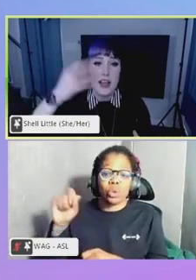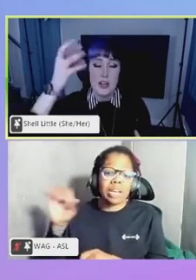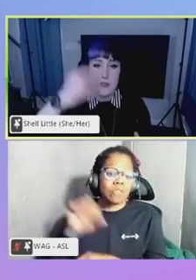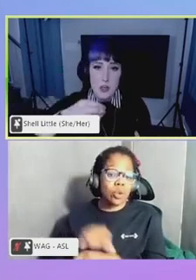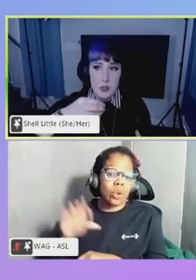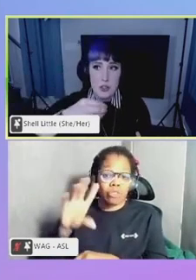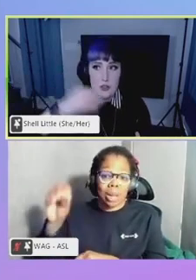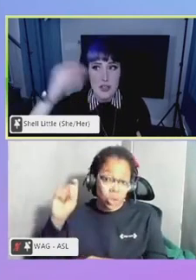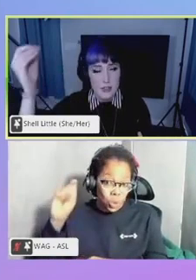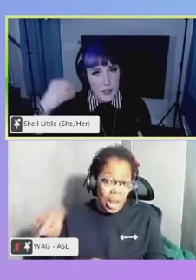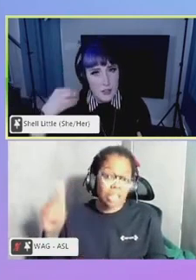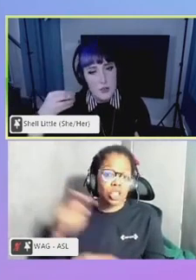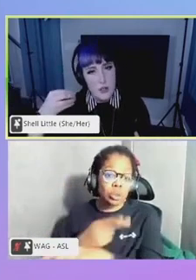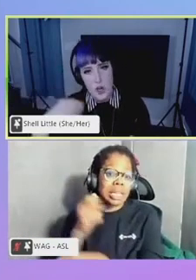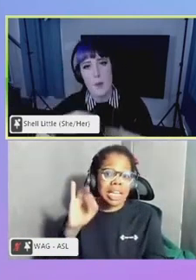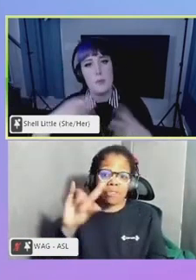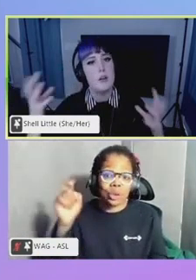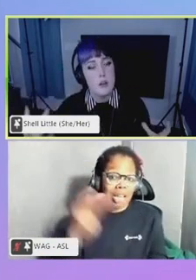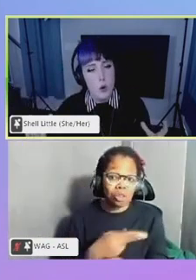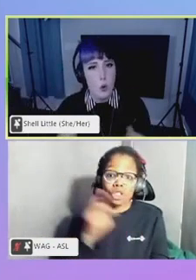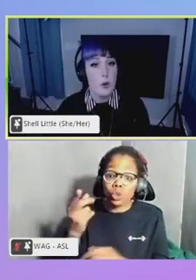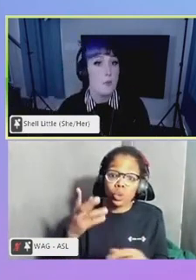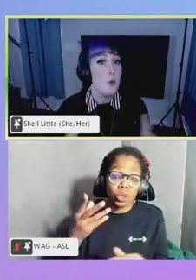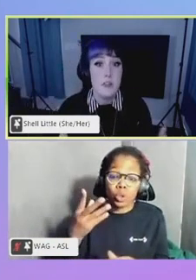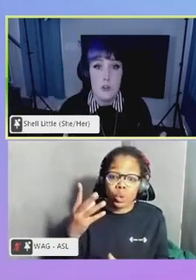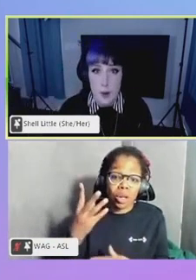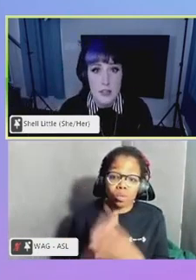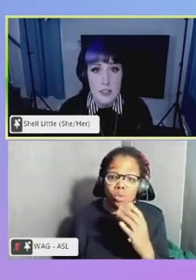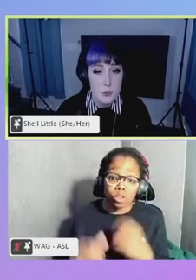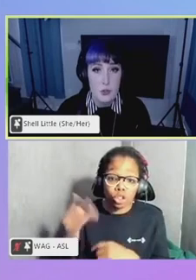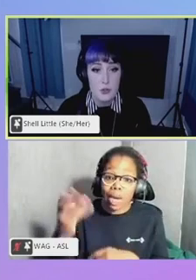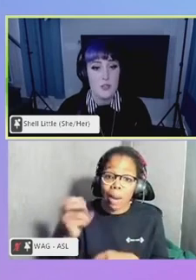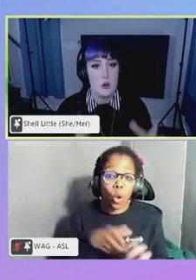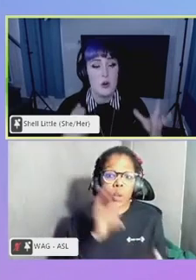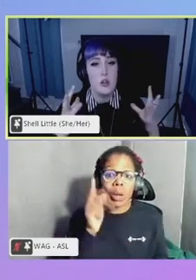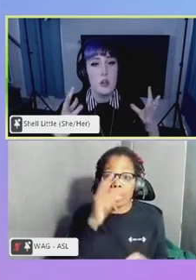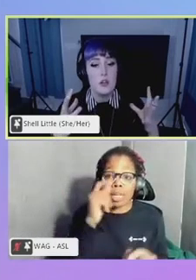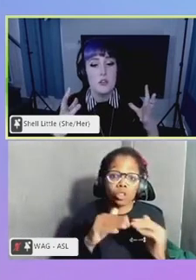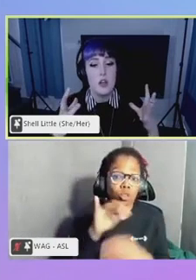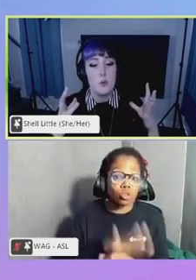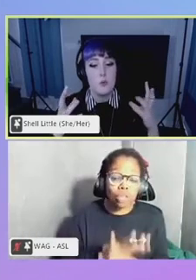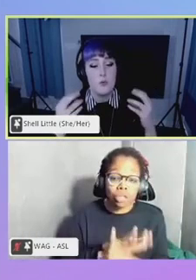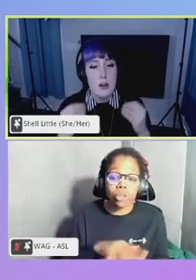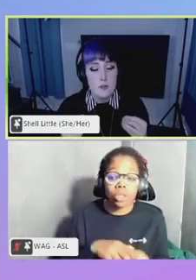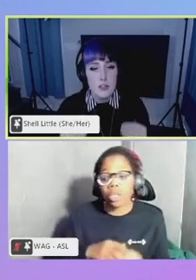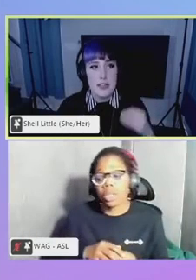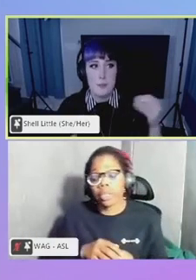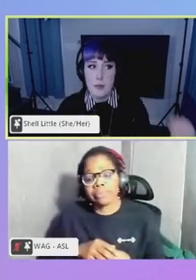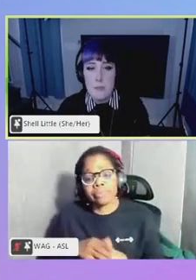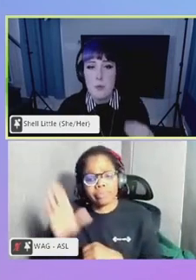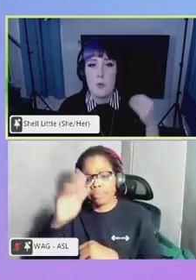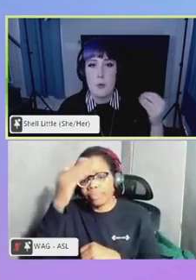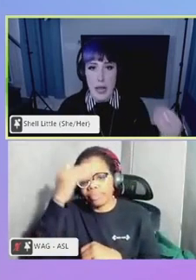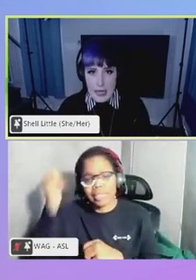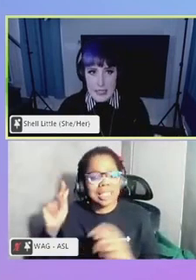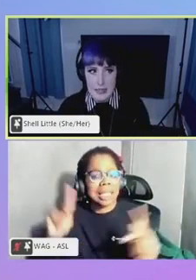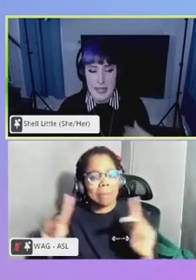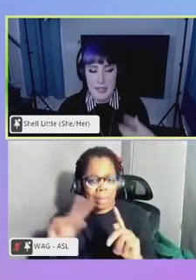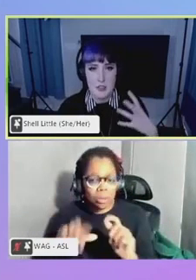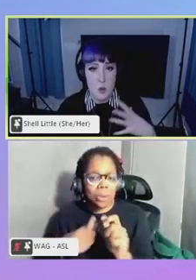the white and the who. We are doing this for Disabled people. We are doing this for real people to get real access. In my previous role, I was working in a job that it would